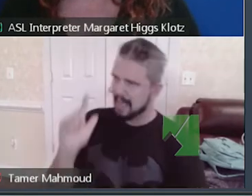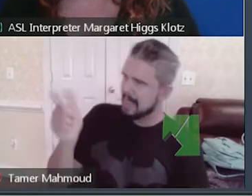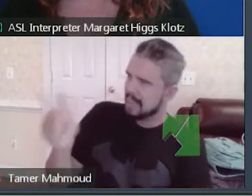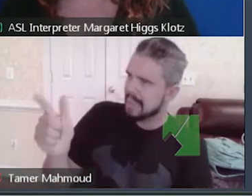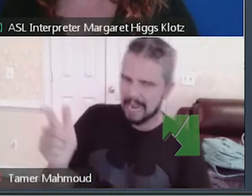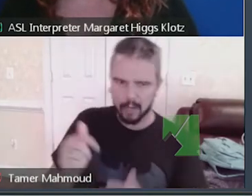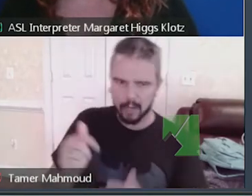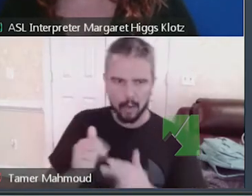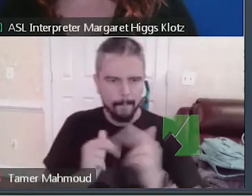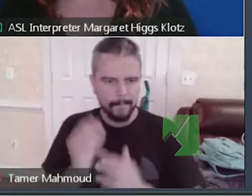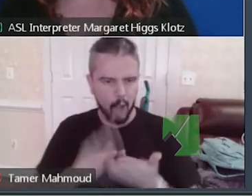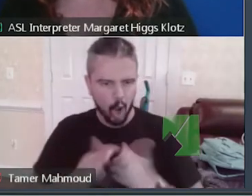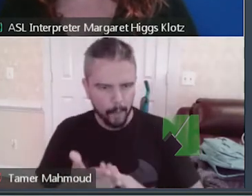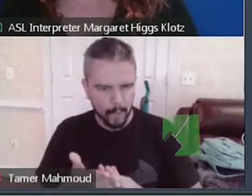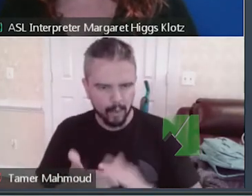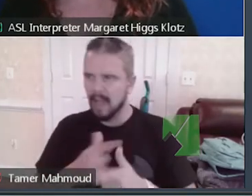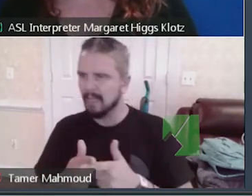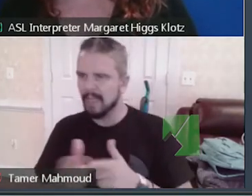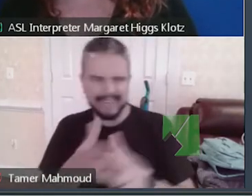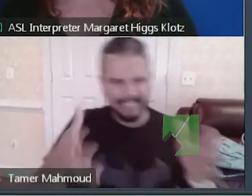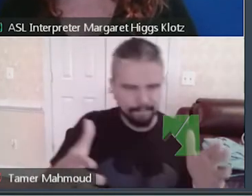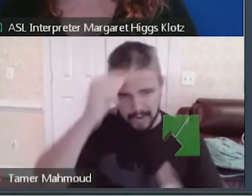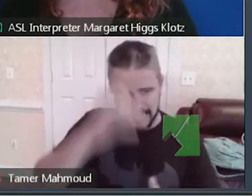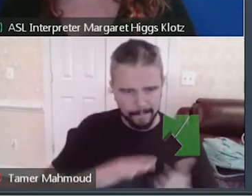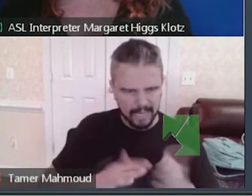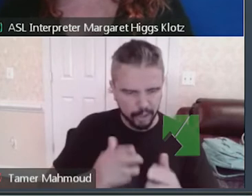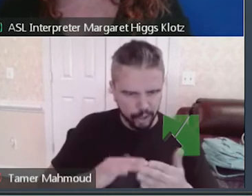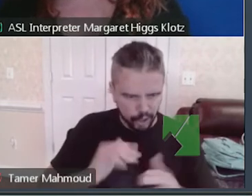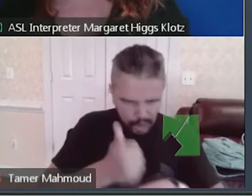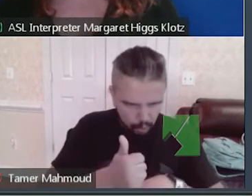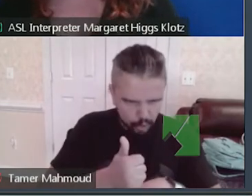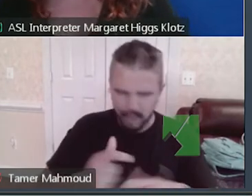And then they set zoning up and then they went and built a